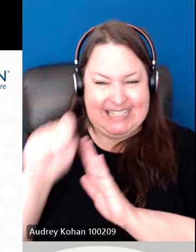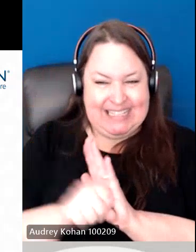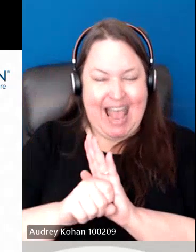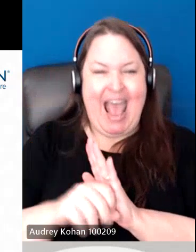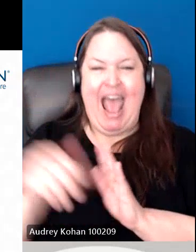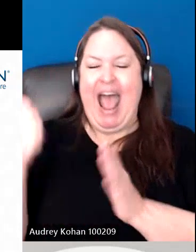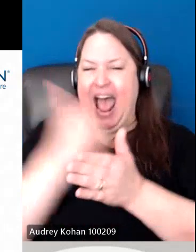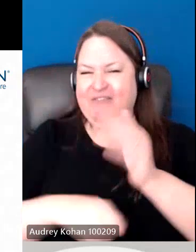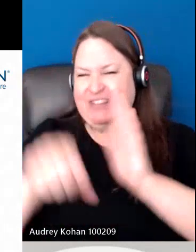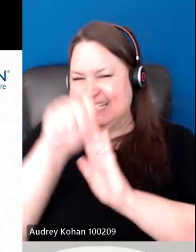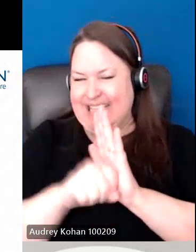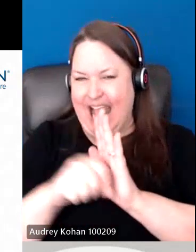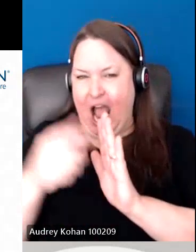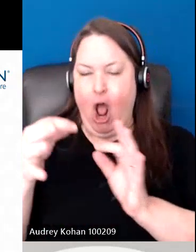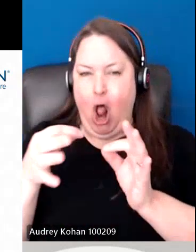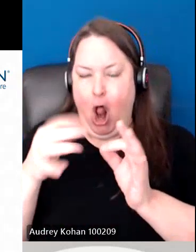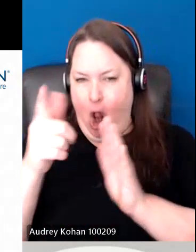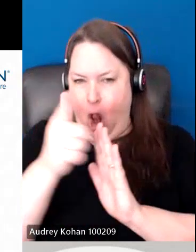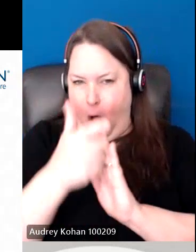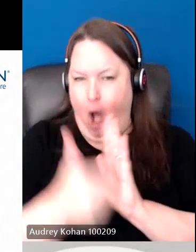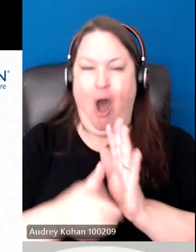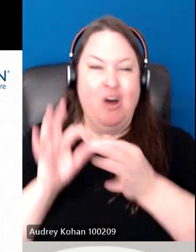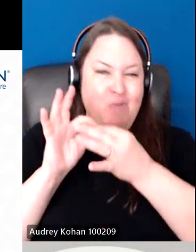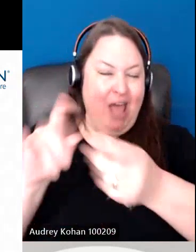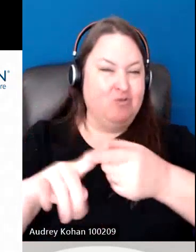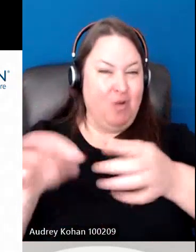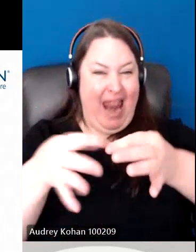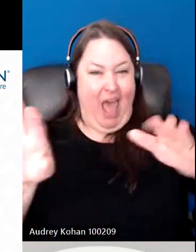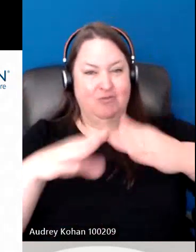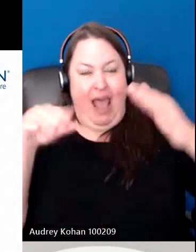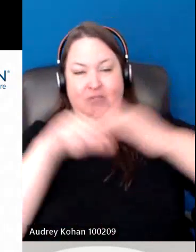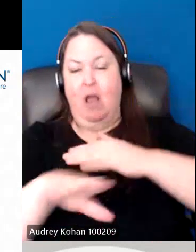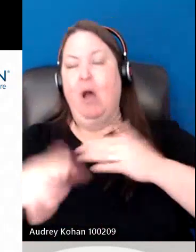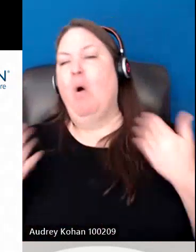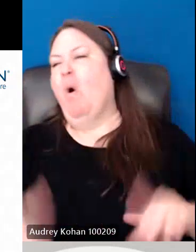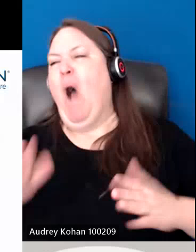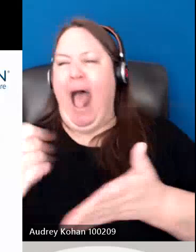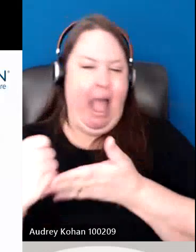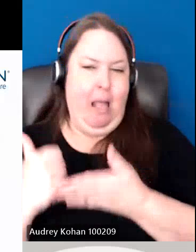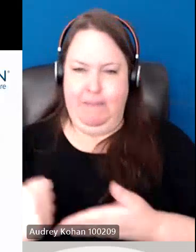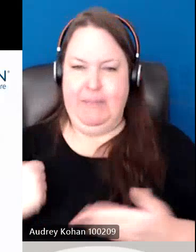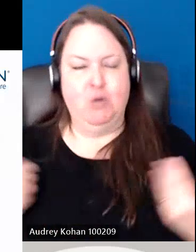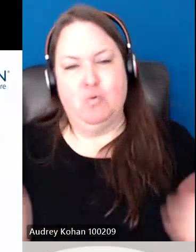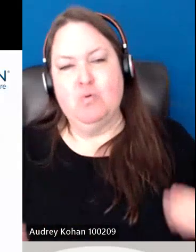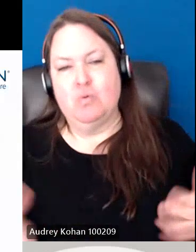law that's language access uh related it's been incredibly helpful for me so in cases where state